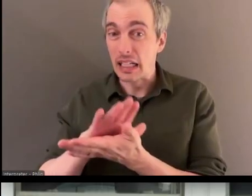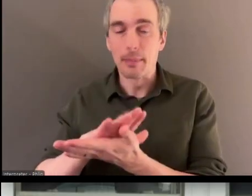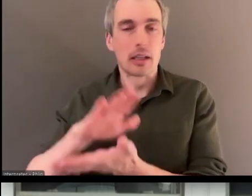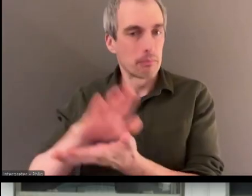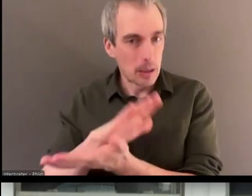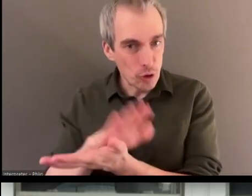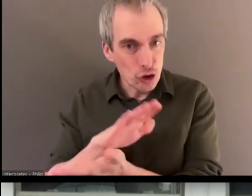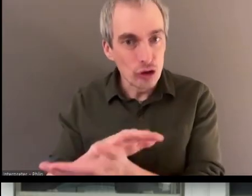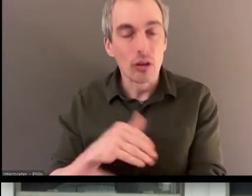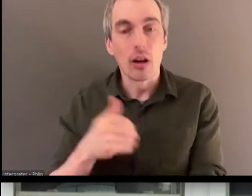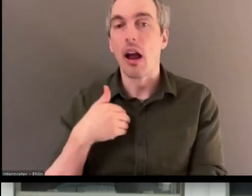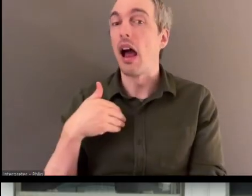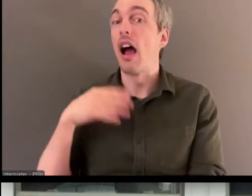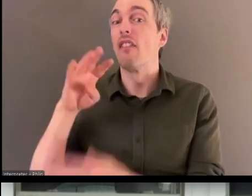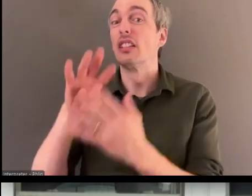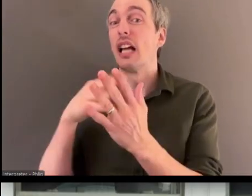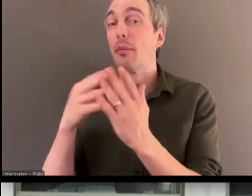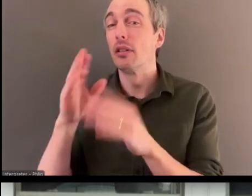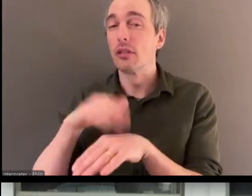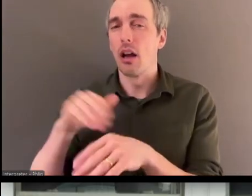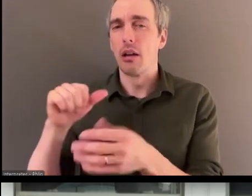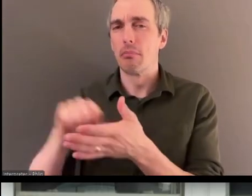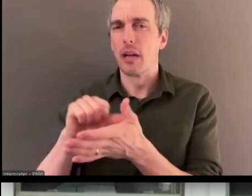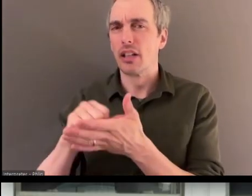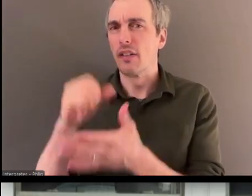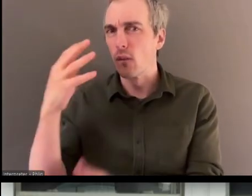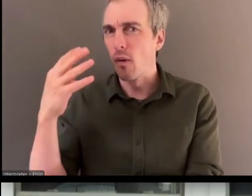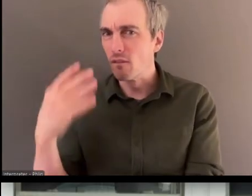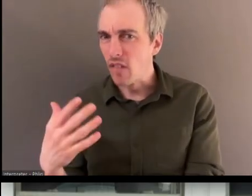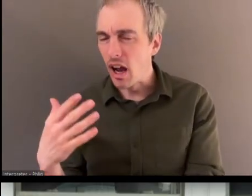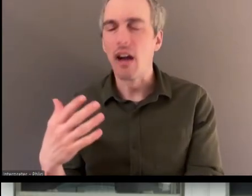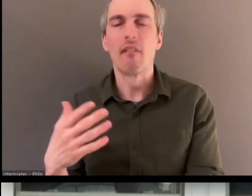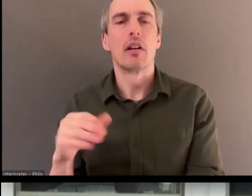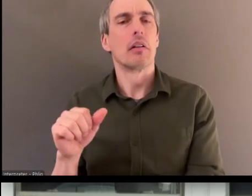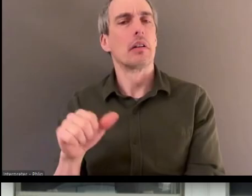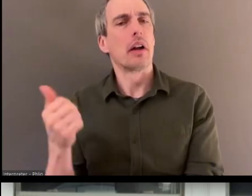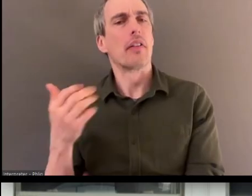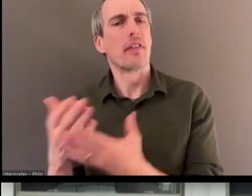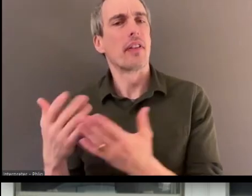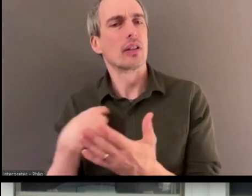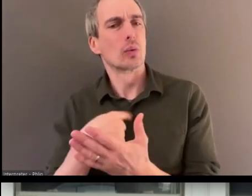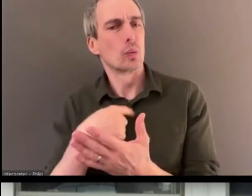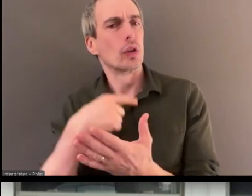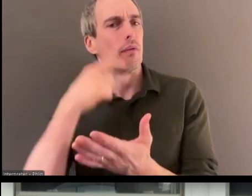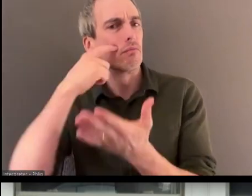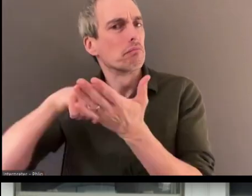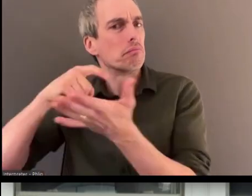And we also note other things like there's code blocks available and there's footnotes to look out